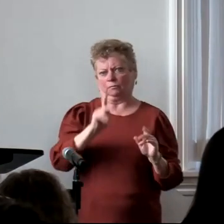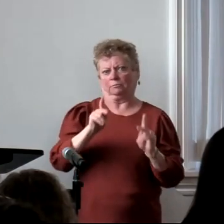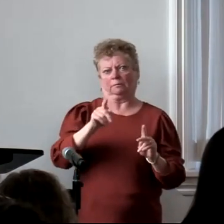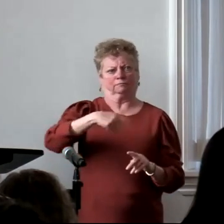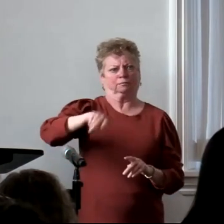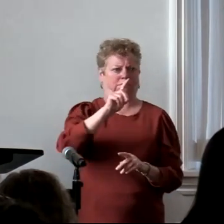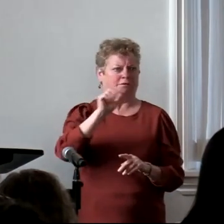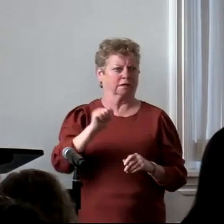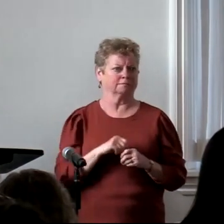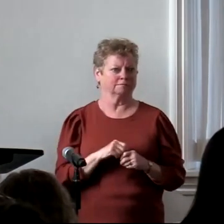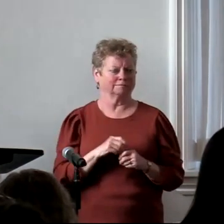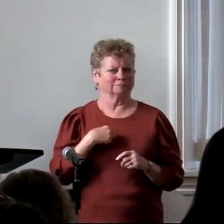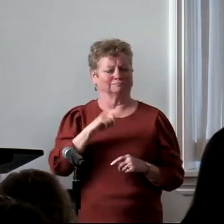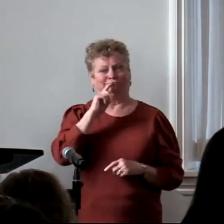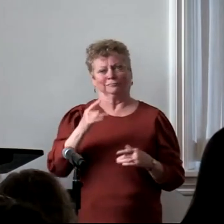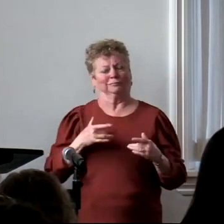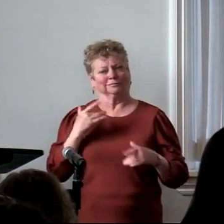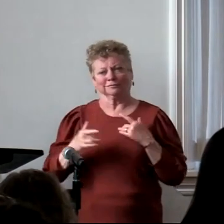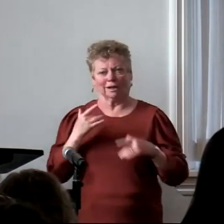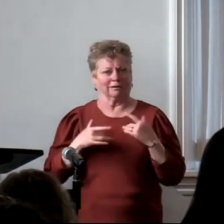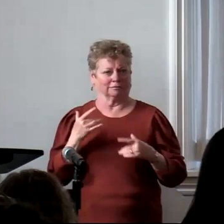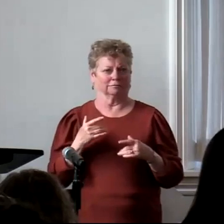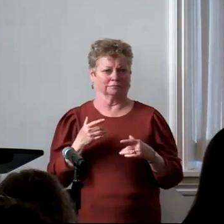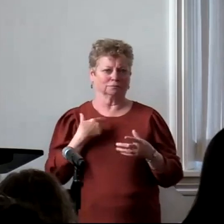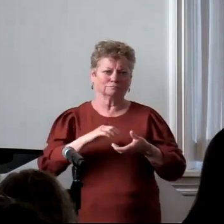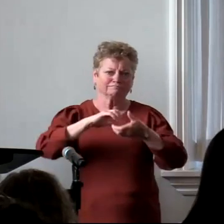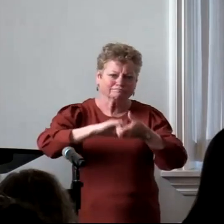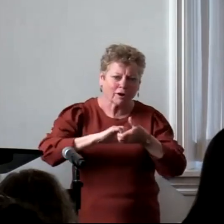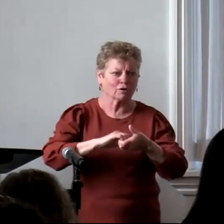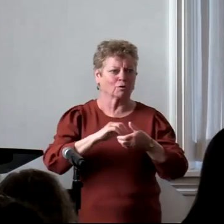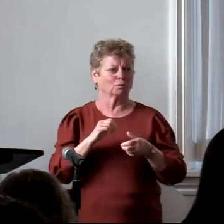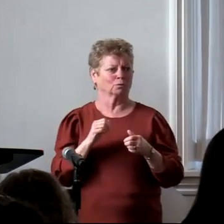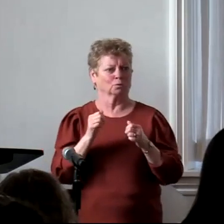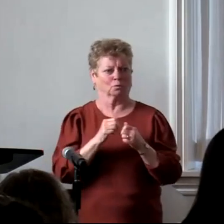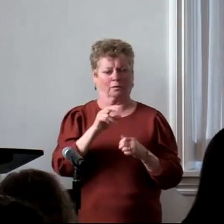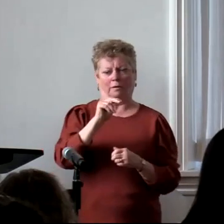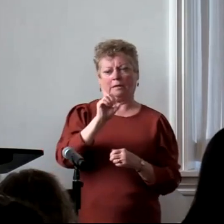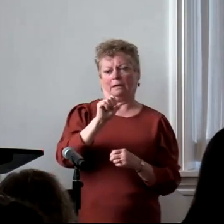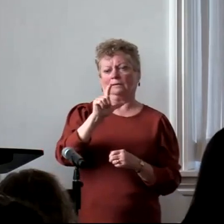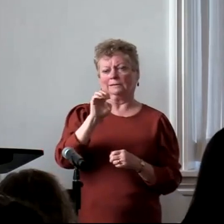So we are very excited to be partnering with NSLEO and other organizations